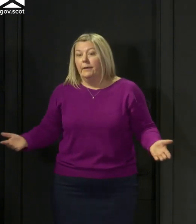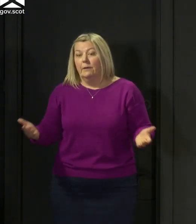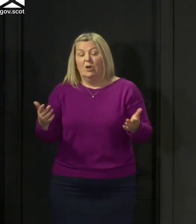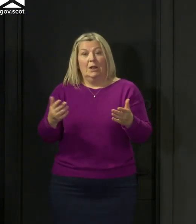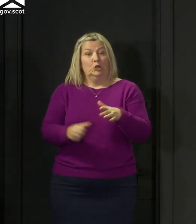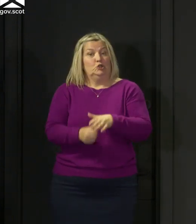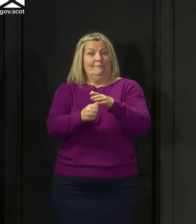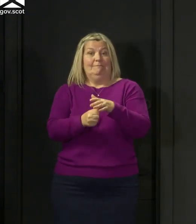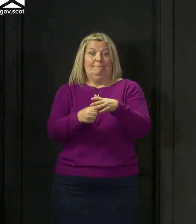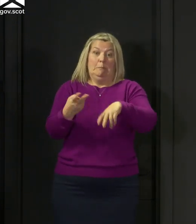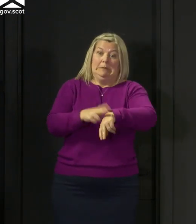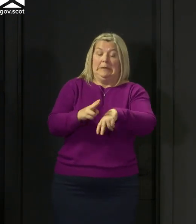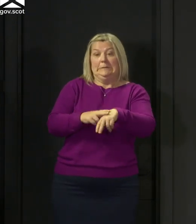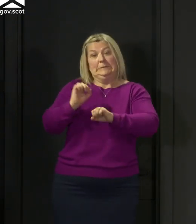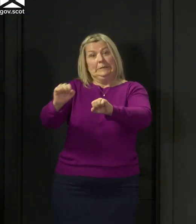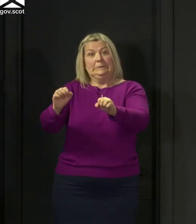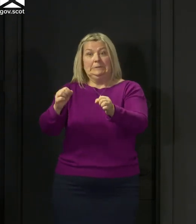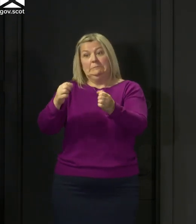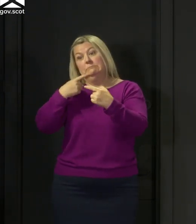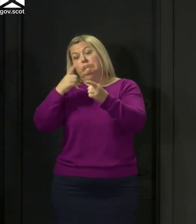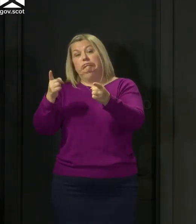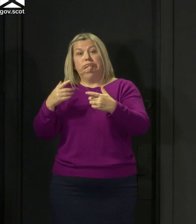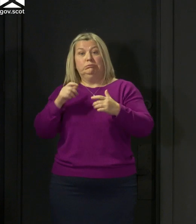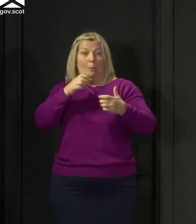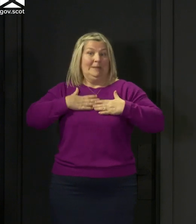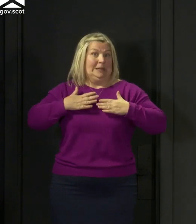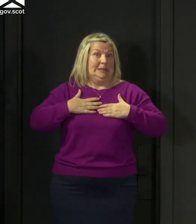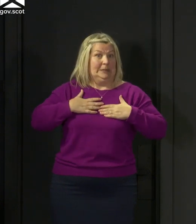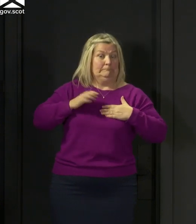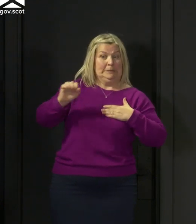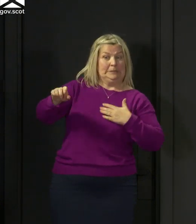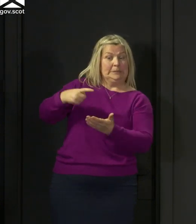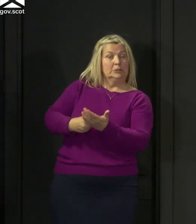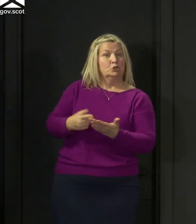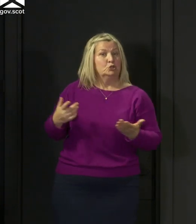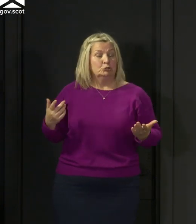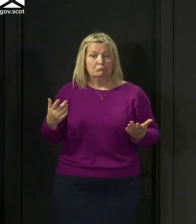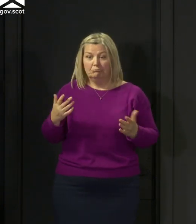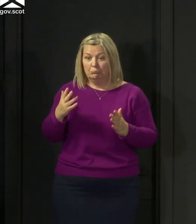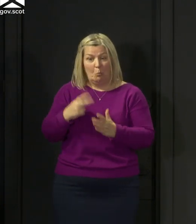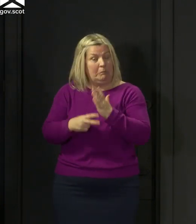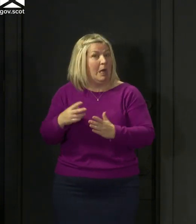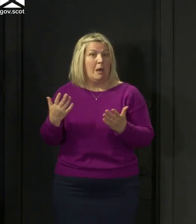not for me, but I don't think there is any plan or considered need for increased policing